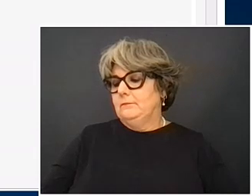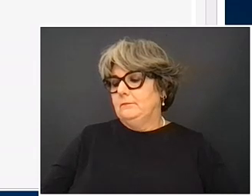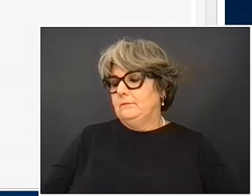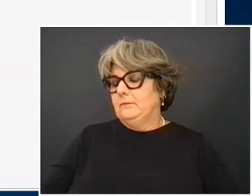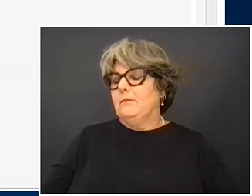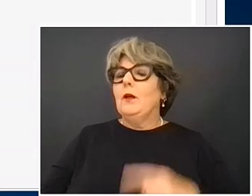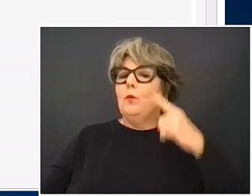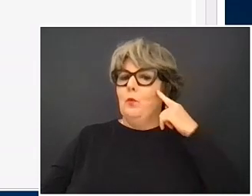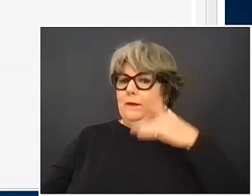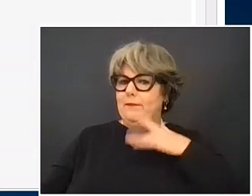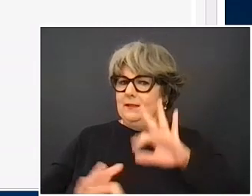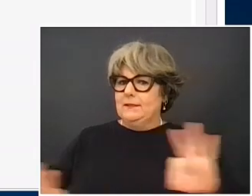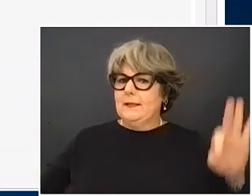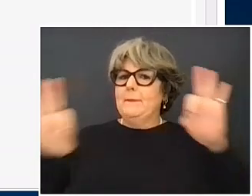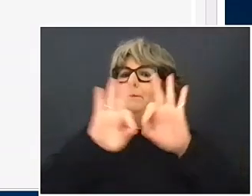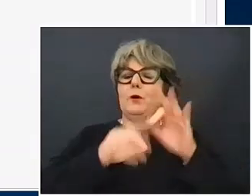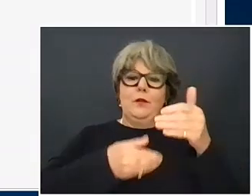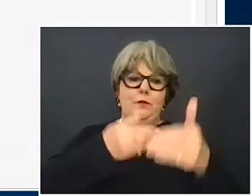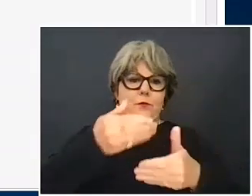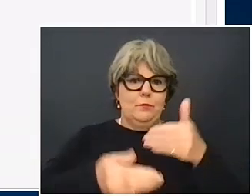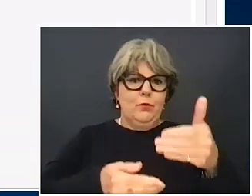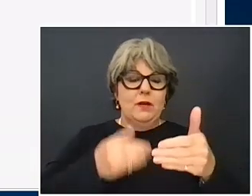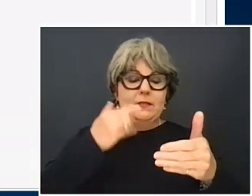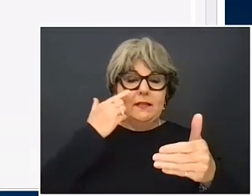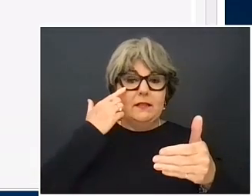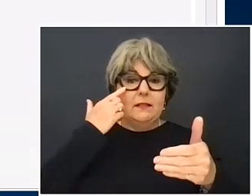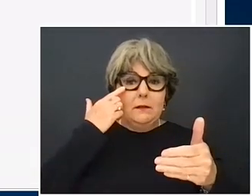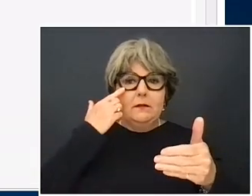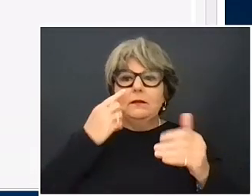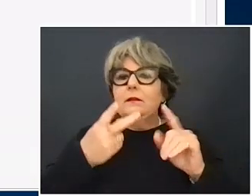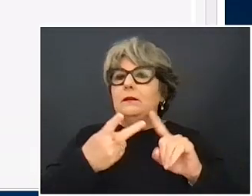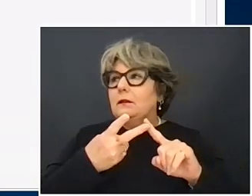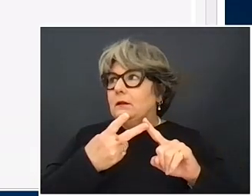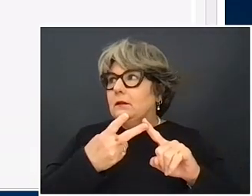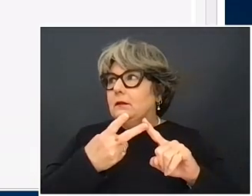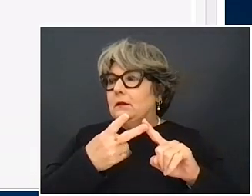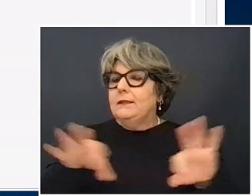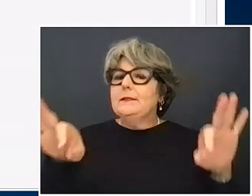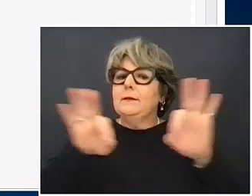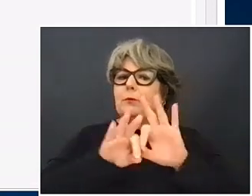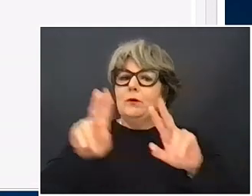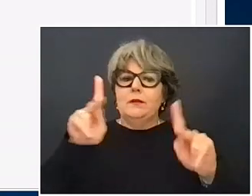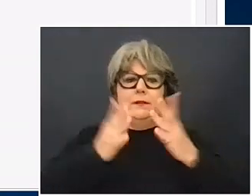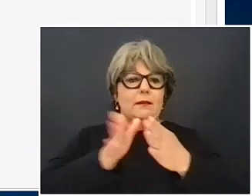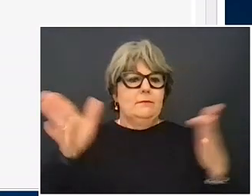the process so that it is meaningful that the public can participate in the recognition process.